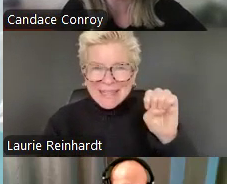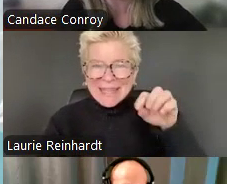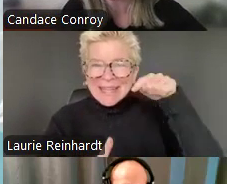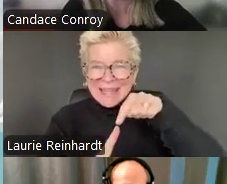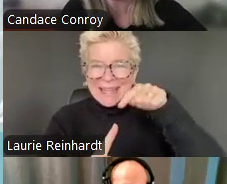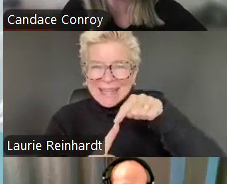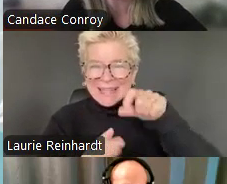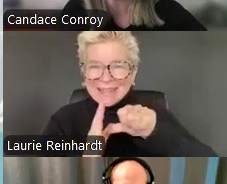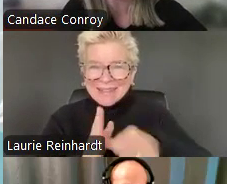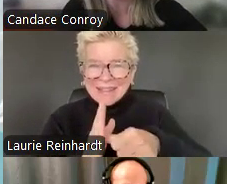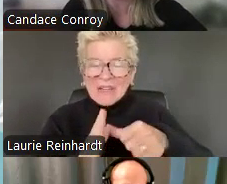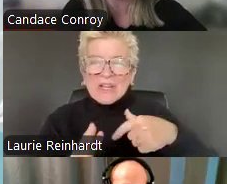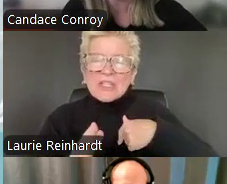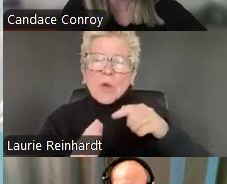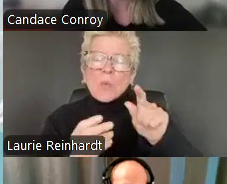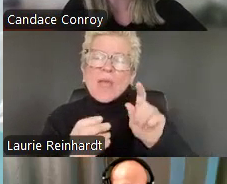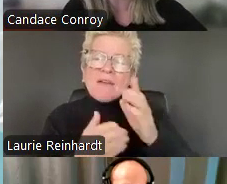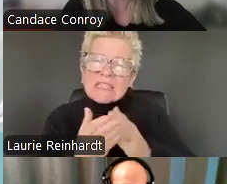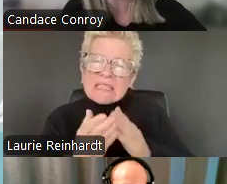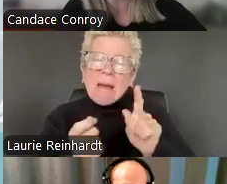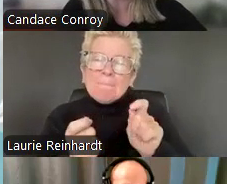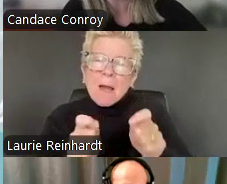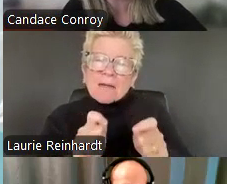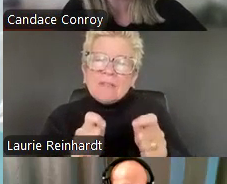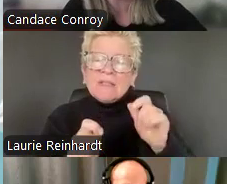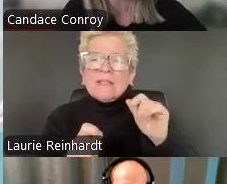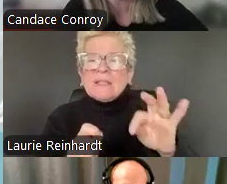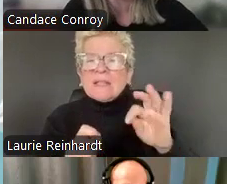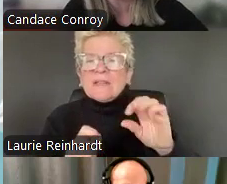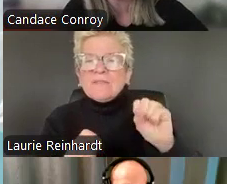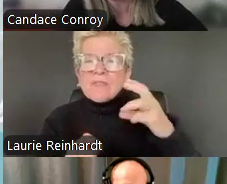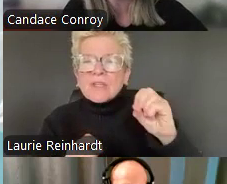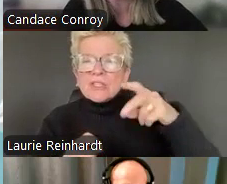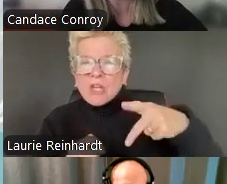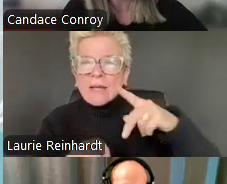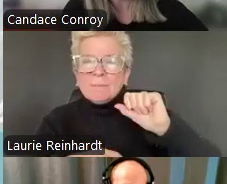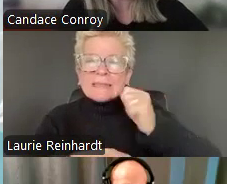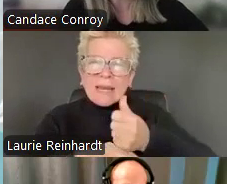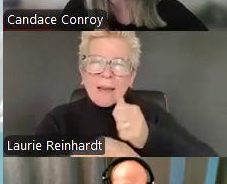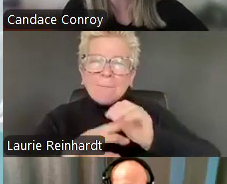have modifications in there if you know, based on a shop set setup and whatnot. But part of